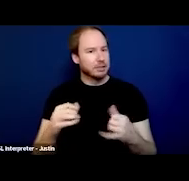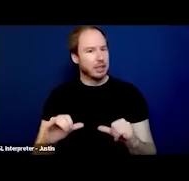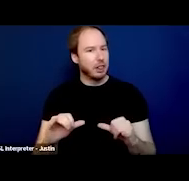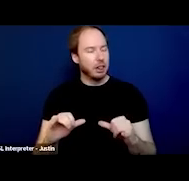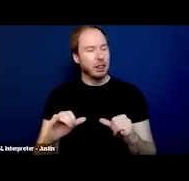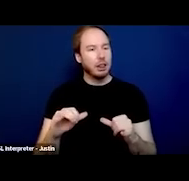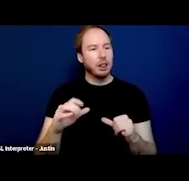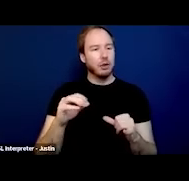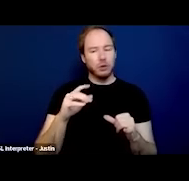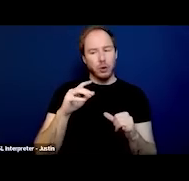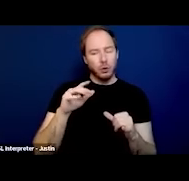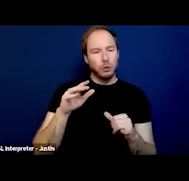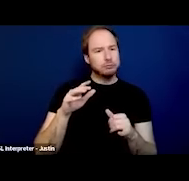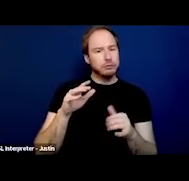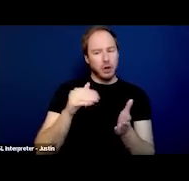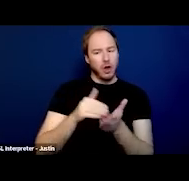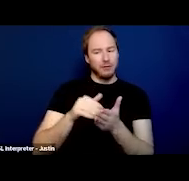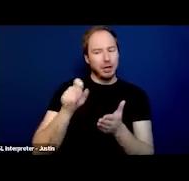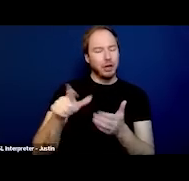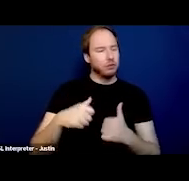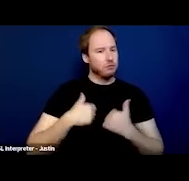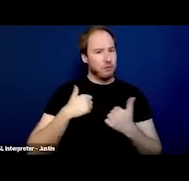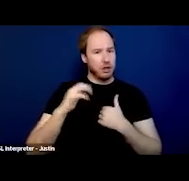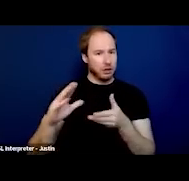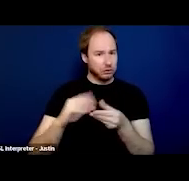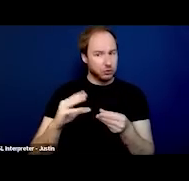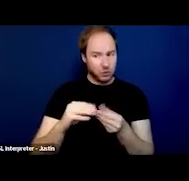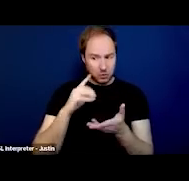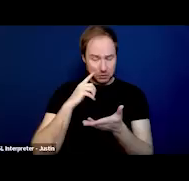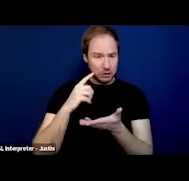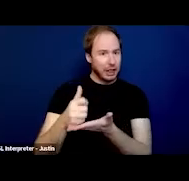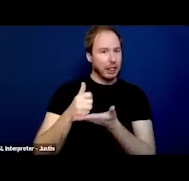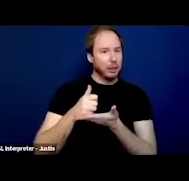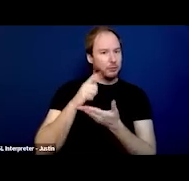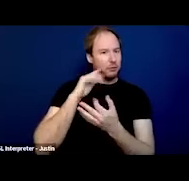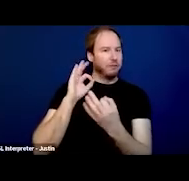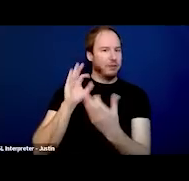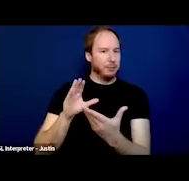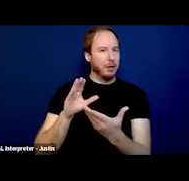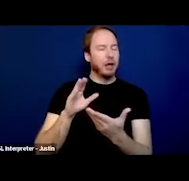can be really helpful in identifying areas for reform. So often when I think about